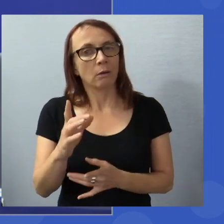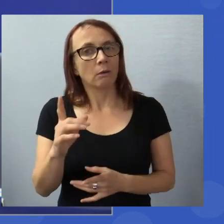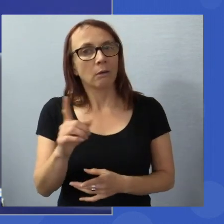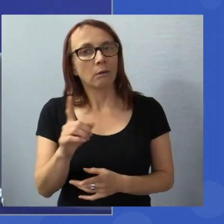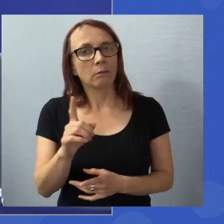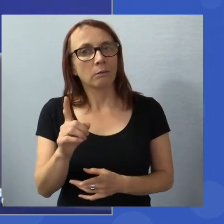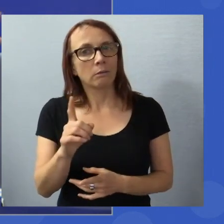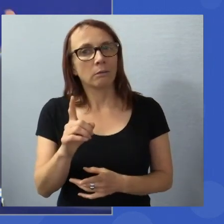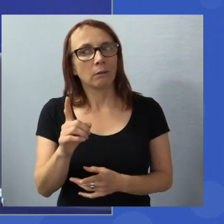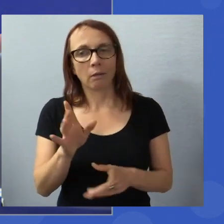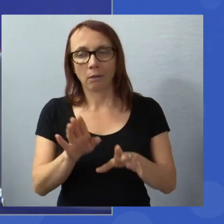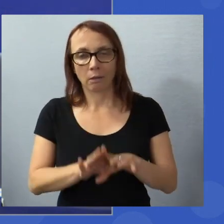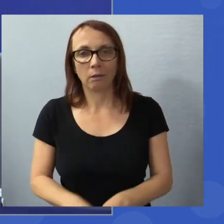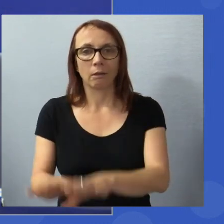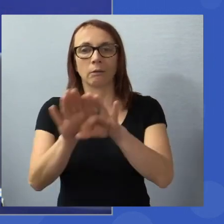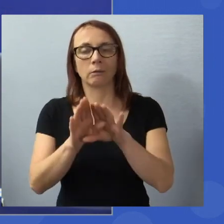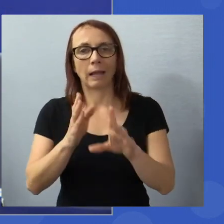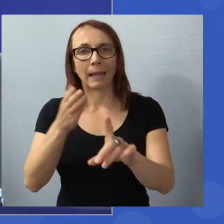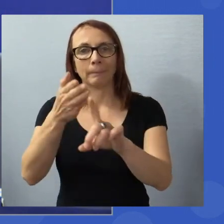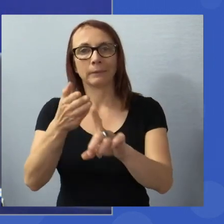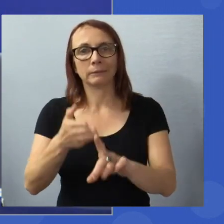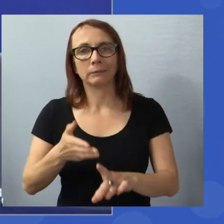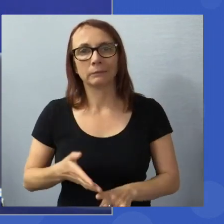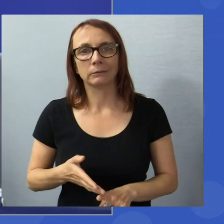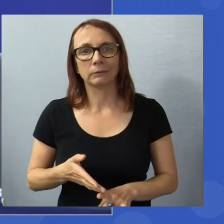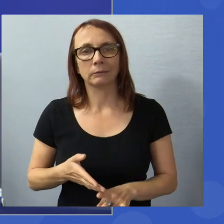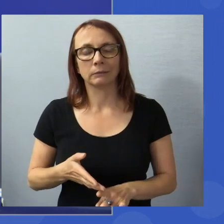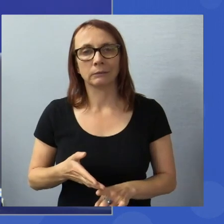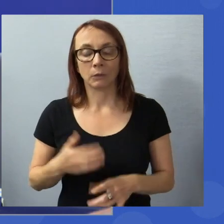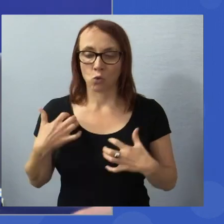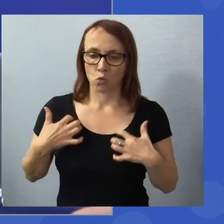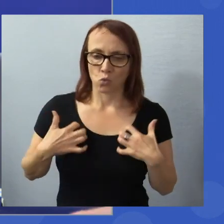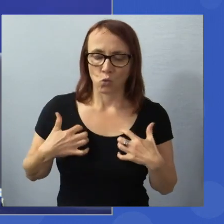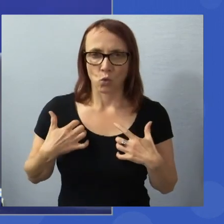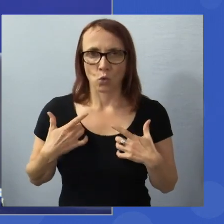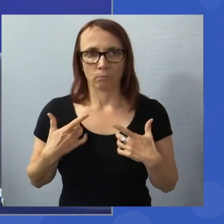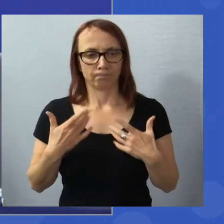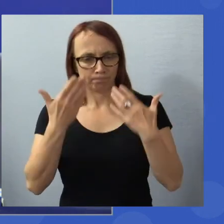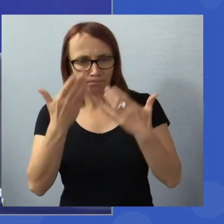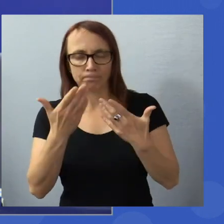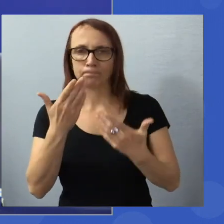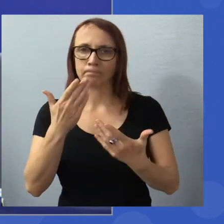commonality of Em's the desire for mature discussion the honesty with which